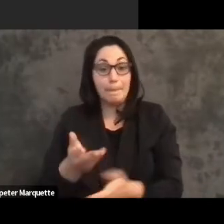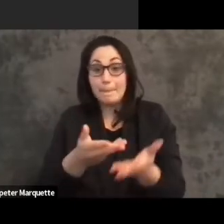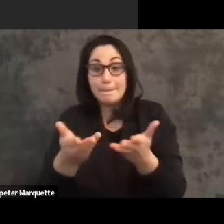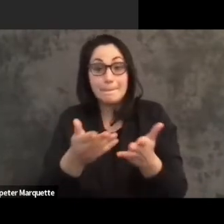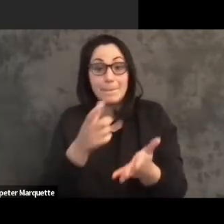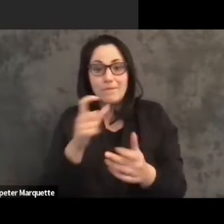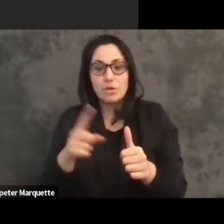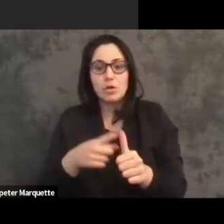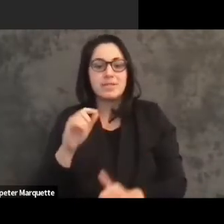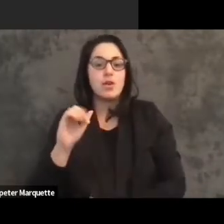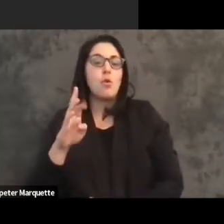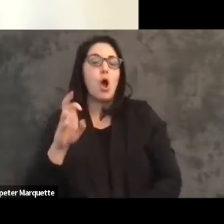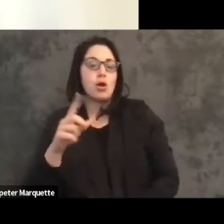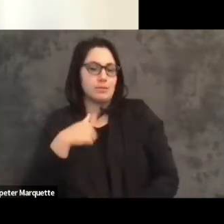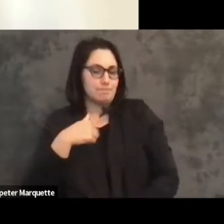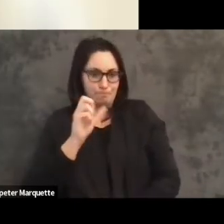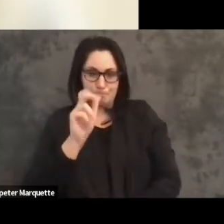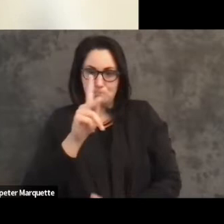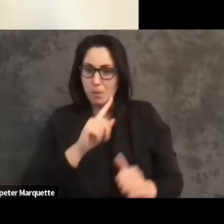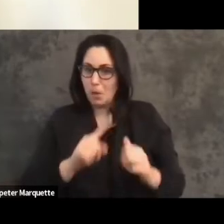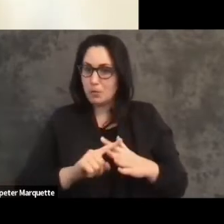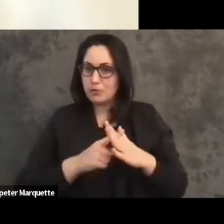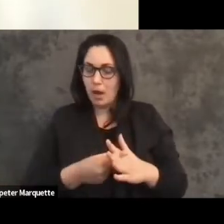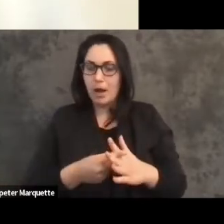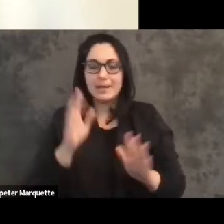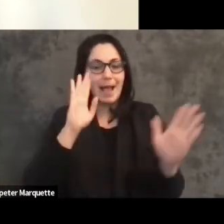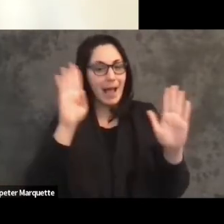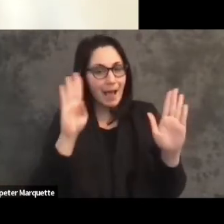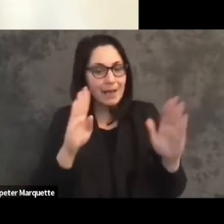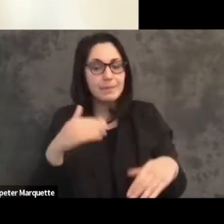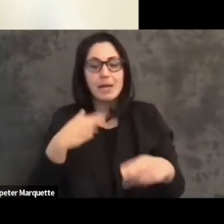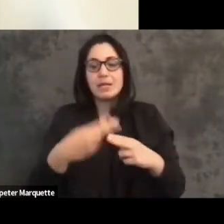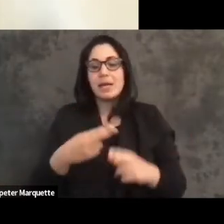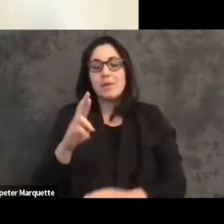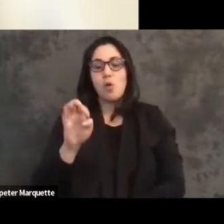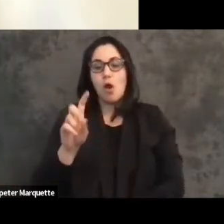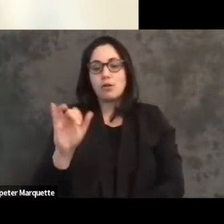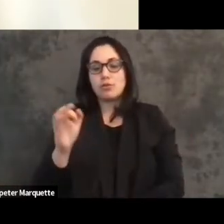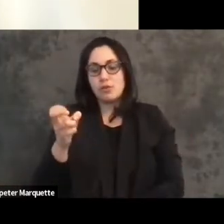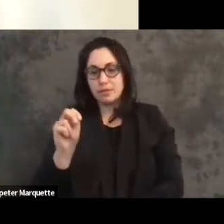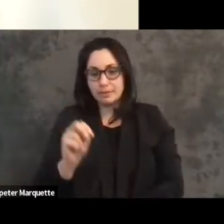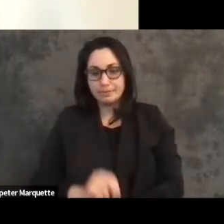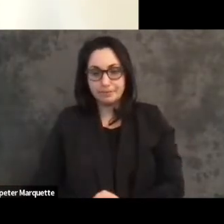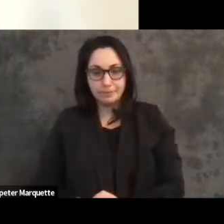he him his pronouns. So I turn it over to whichever one of you wants to go first.